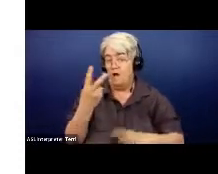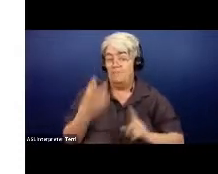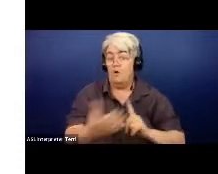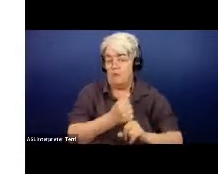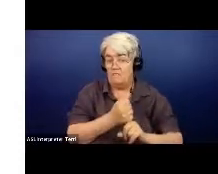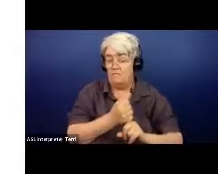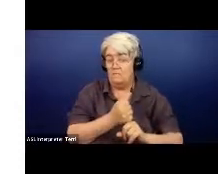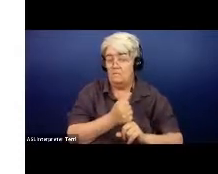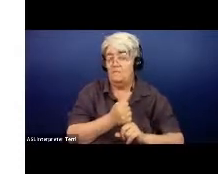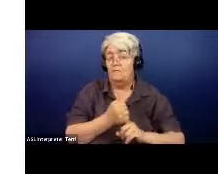and by this time we're into the summer